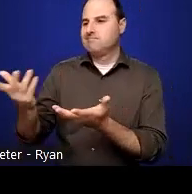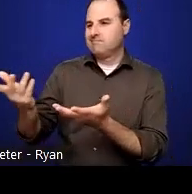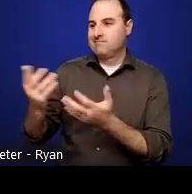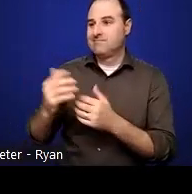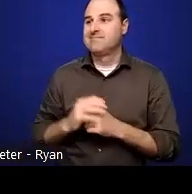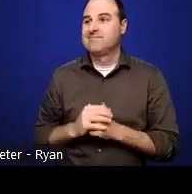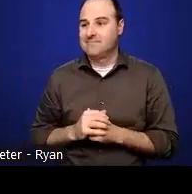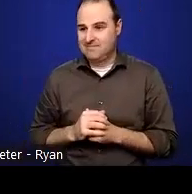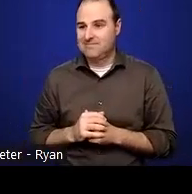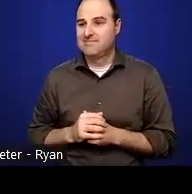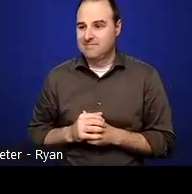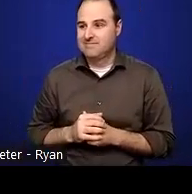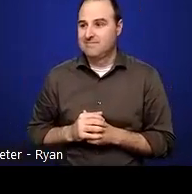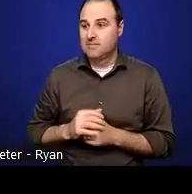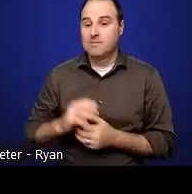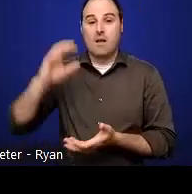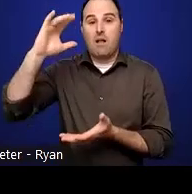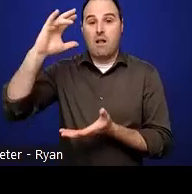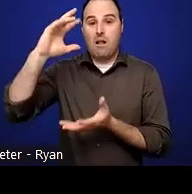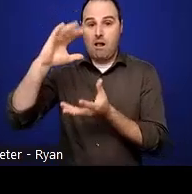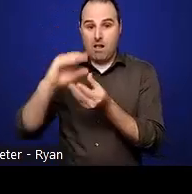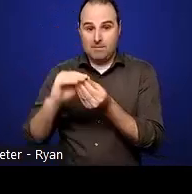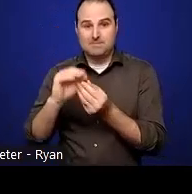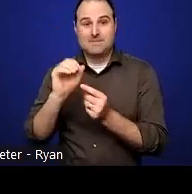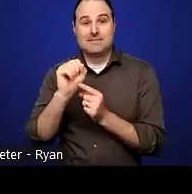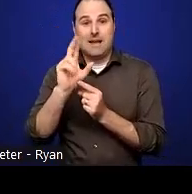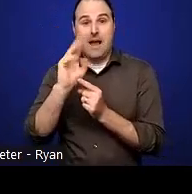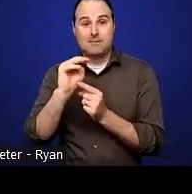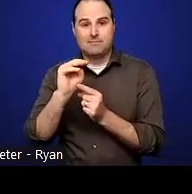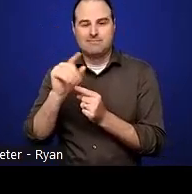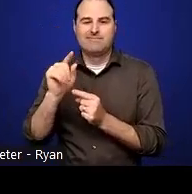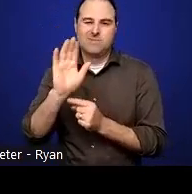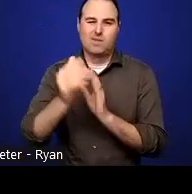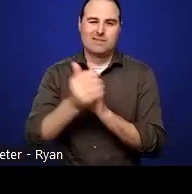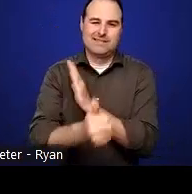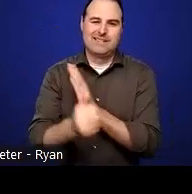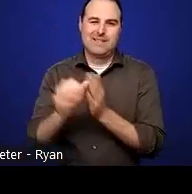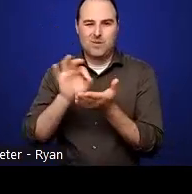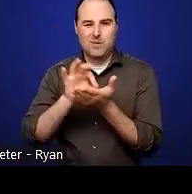a sum to create a total skill score. But also we'll be looking at the different components